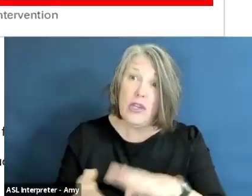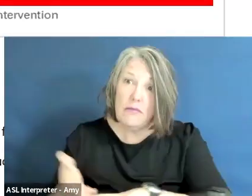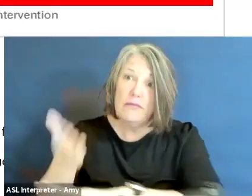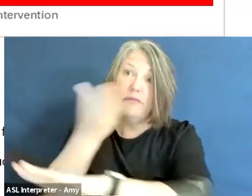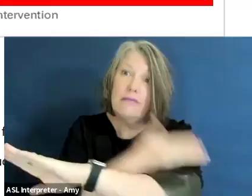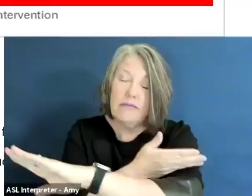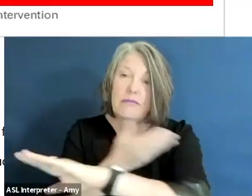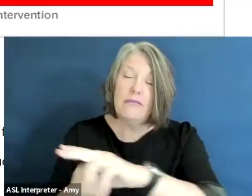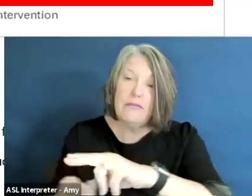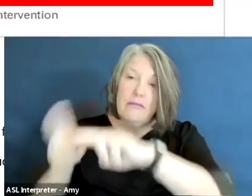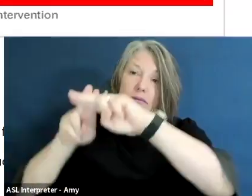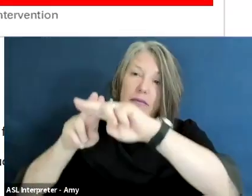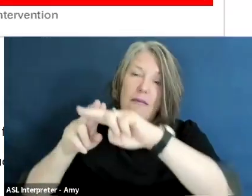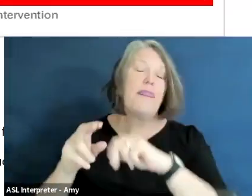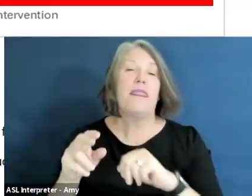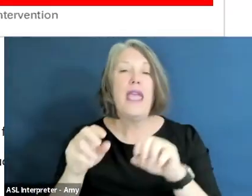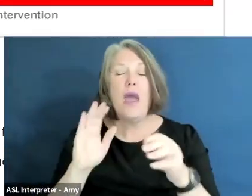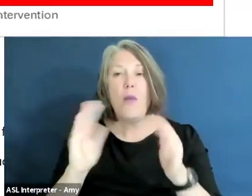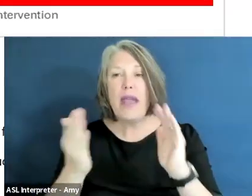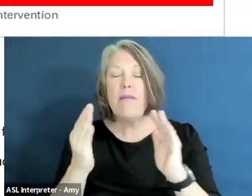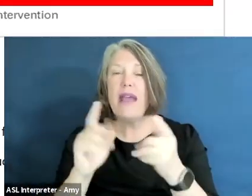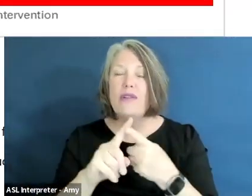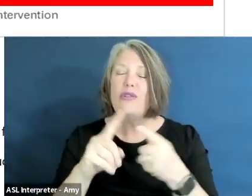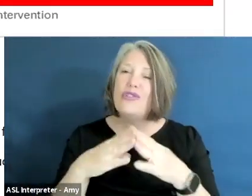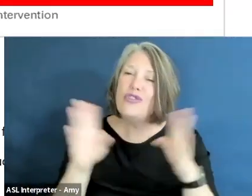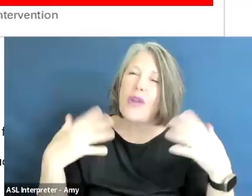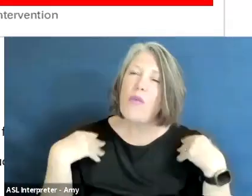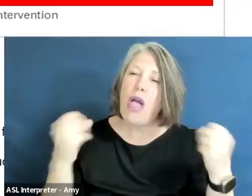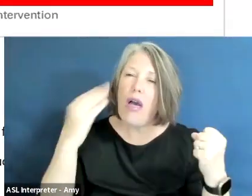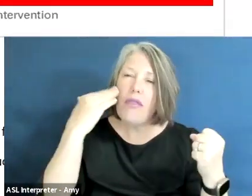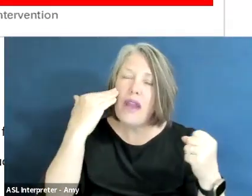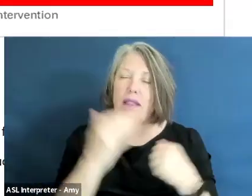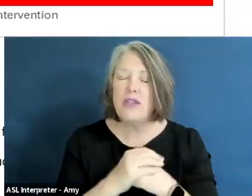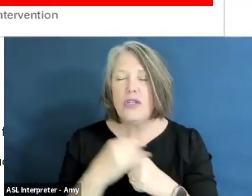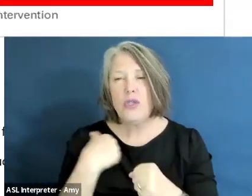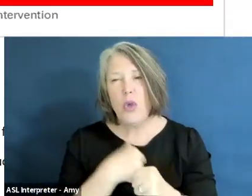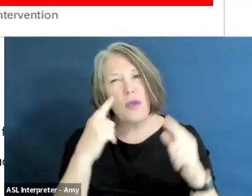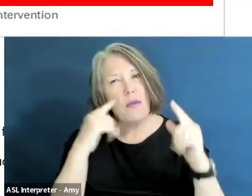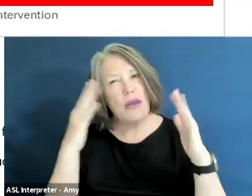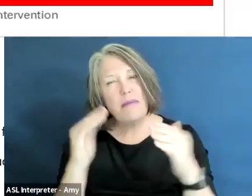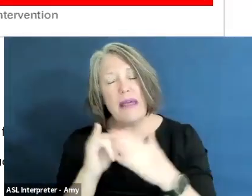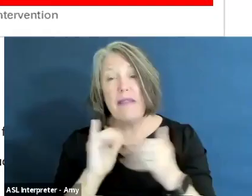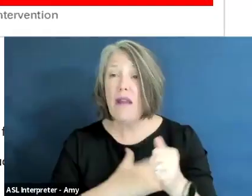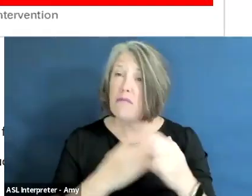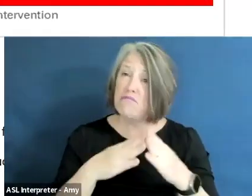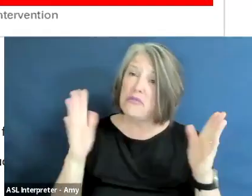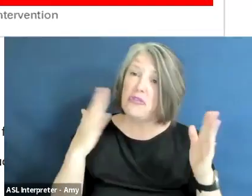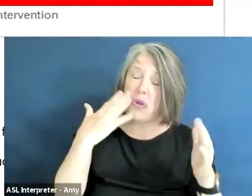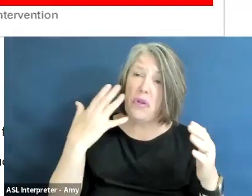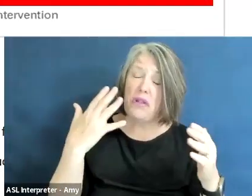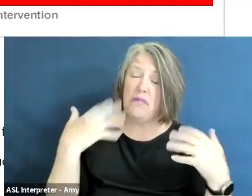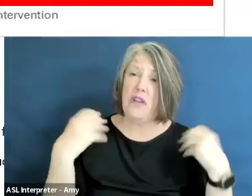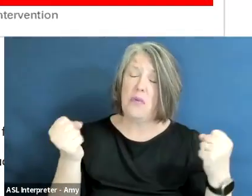and we compared that to just general health knowledge. So we would expect that our general health knowledge would be the same because we were covering